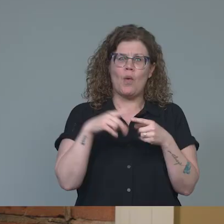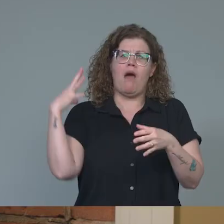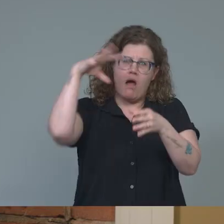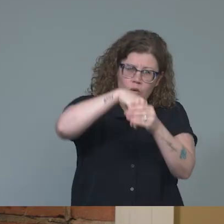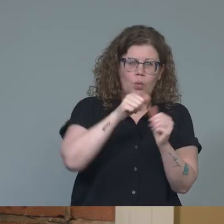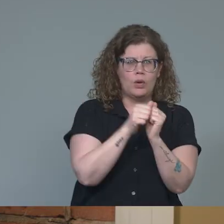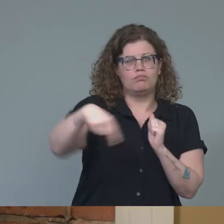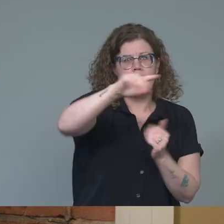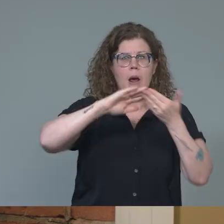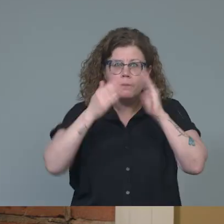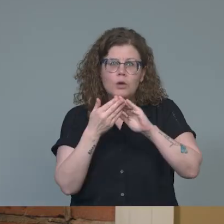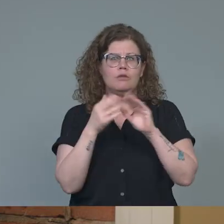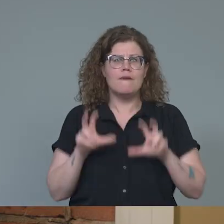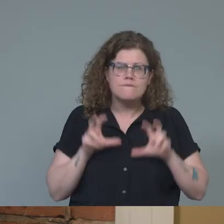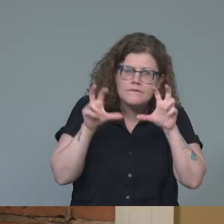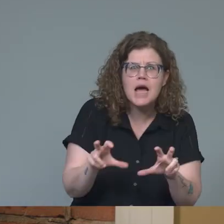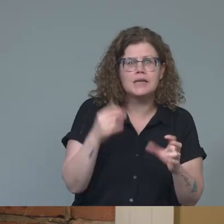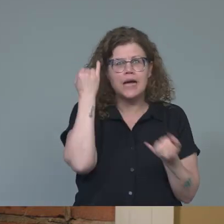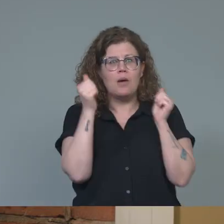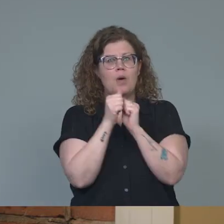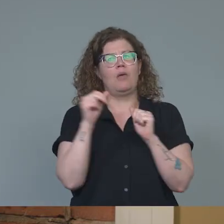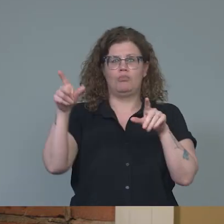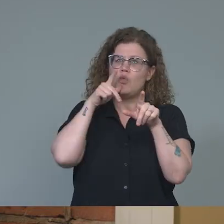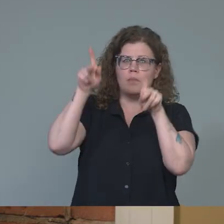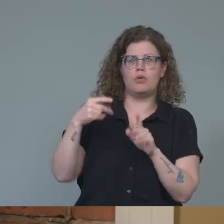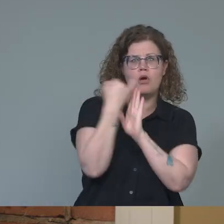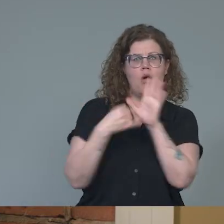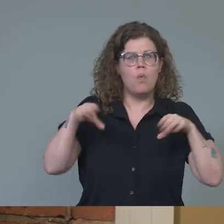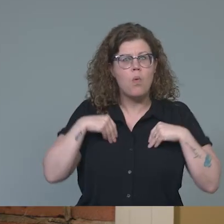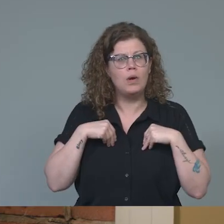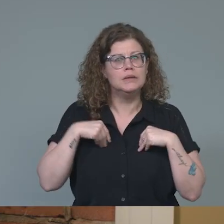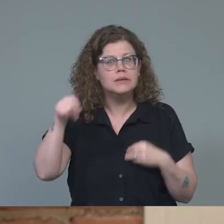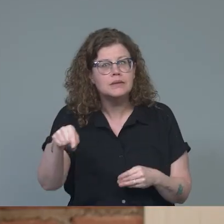itself. But how do you do community engagement effectively? That's a really good question.